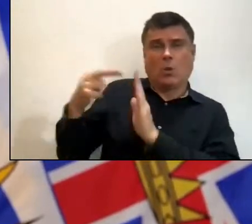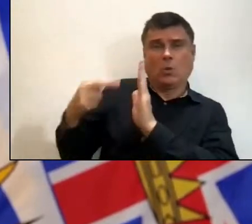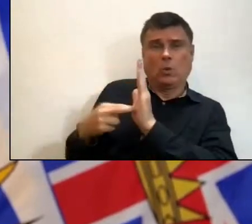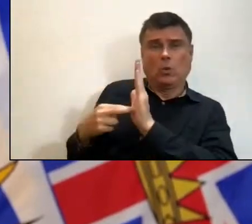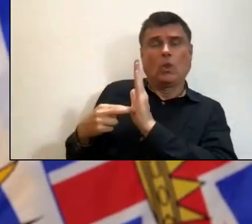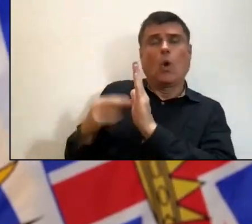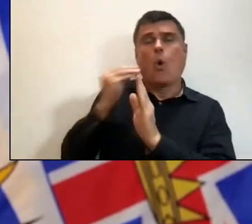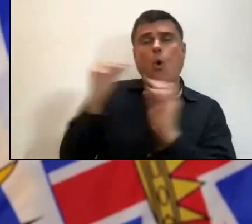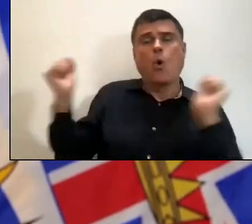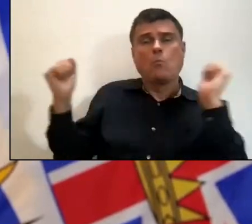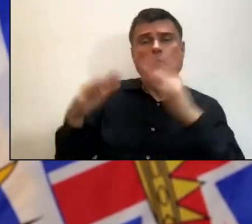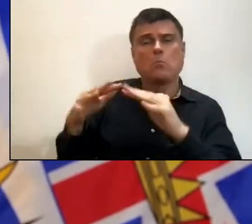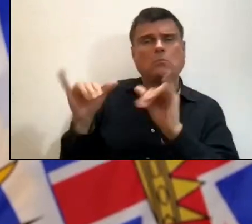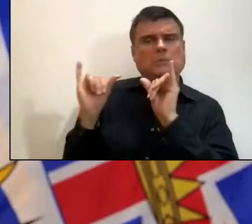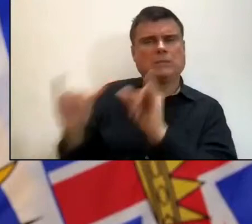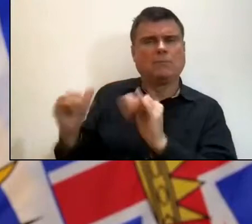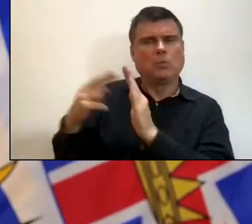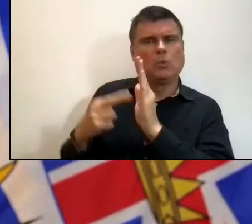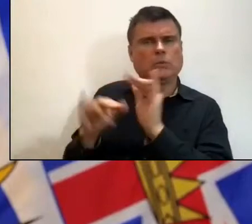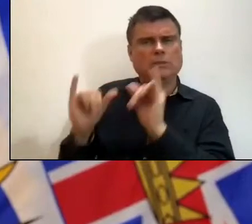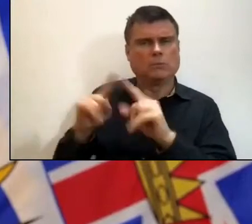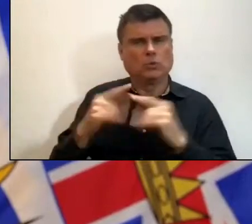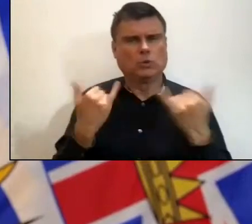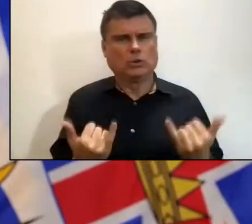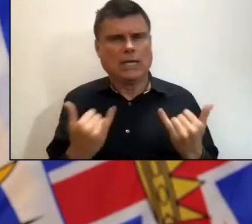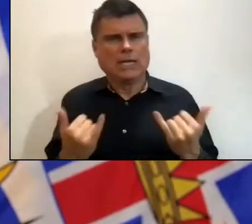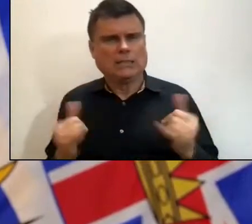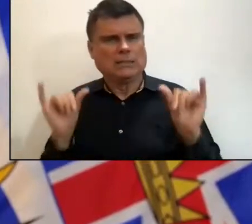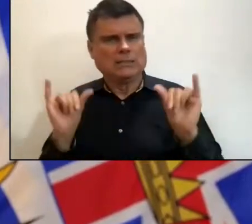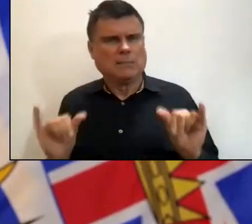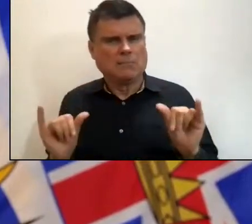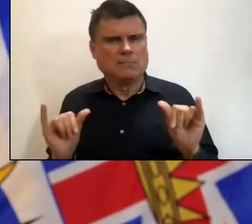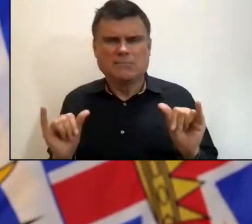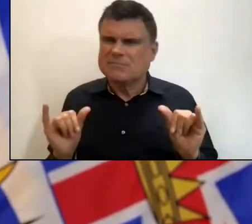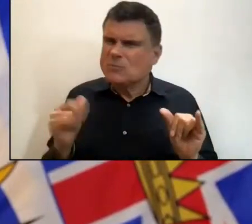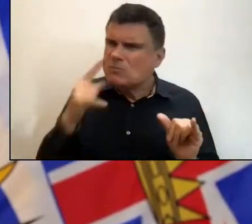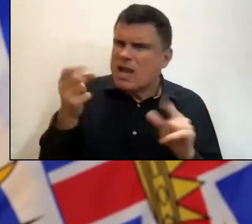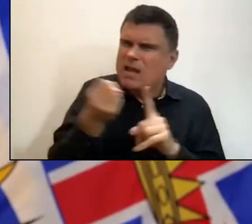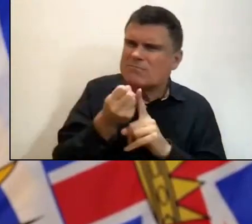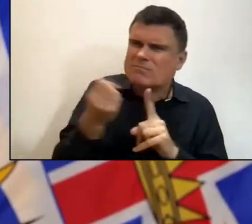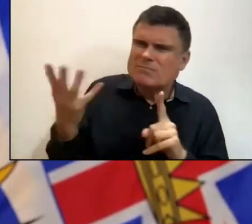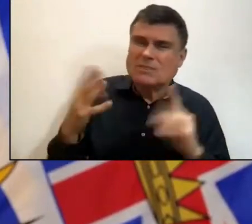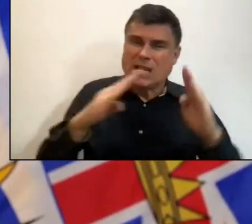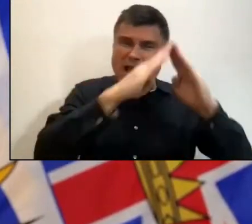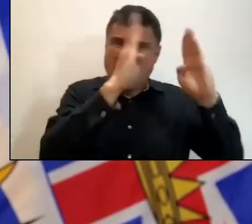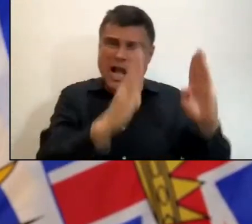Explaining how this household by